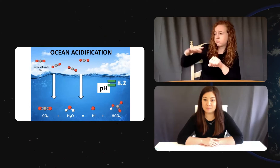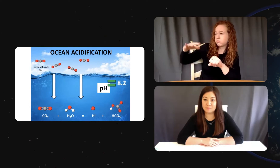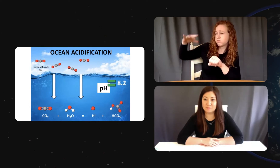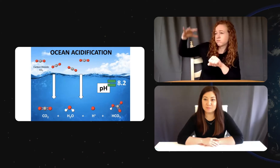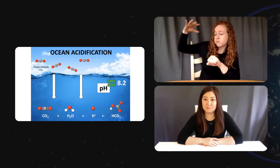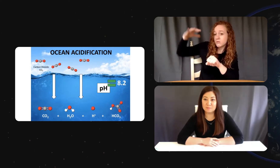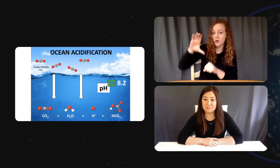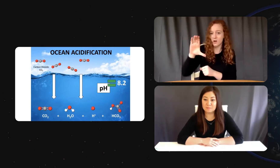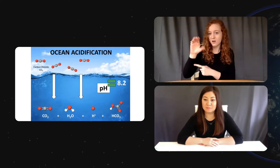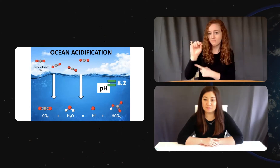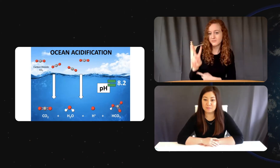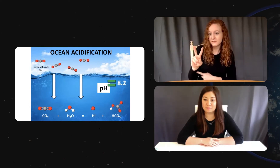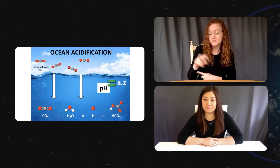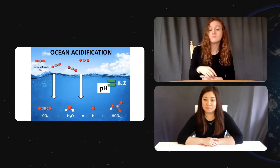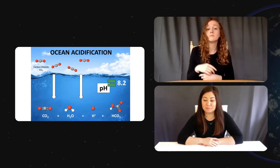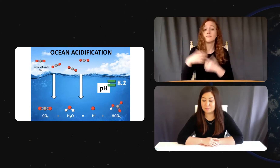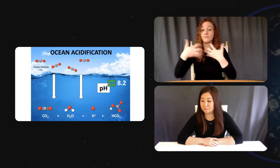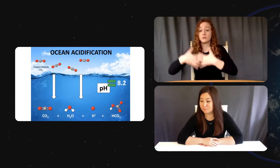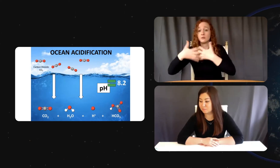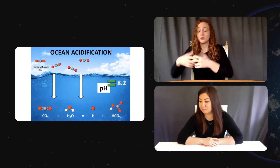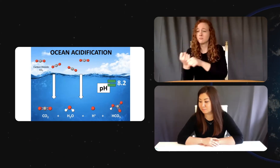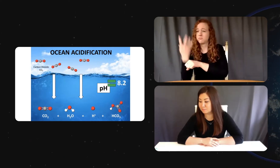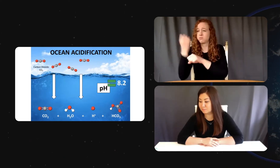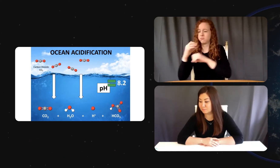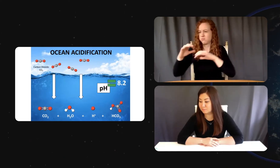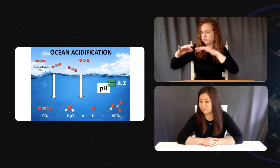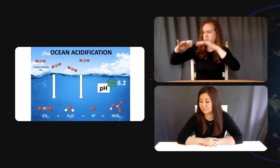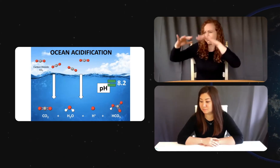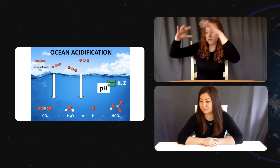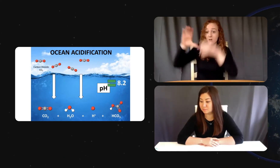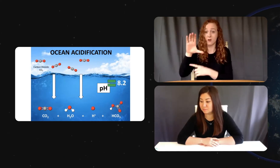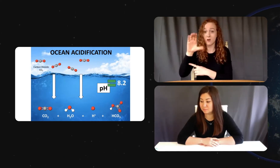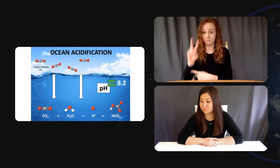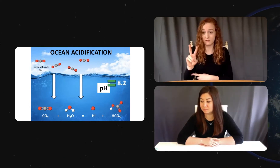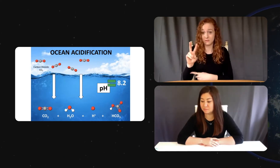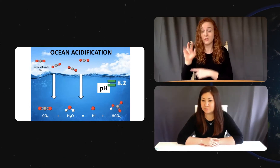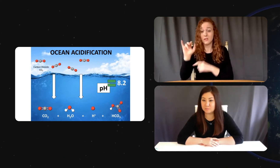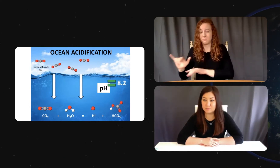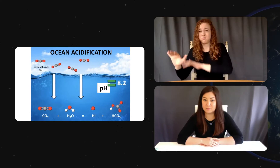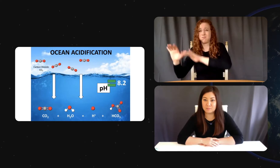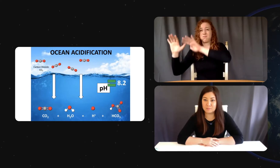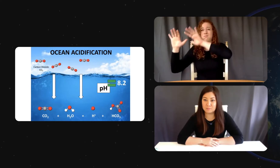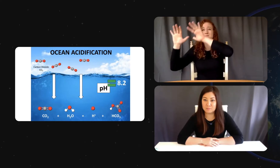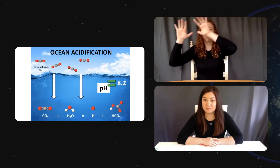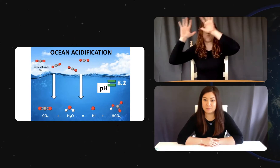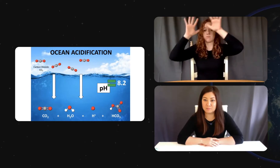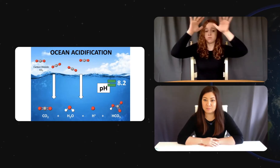produce a lot of carbon dioxide; factories being built that create a lot of carbon dioxide.